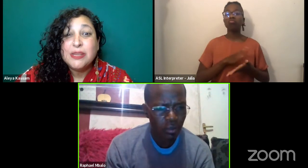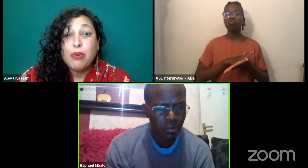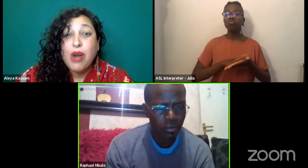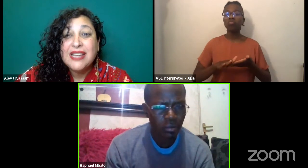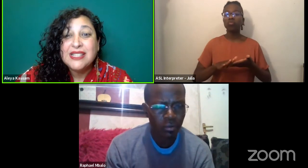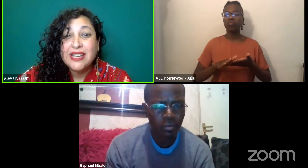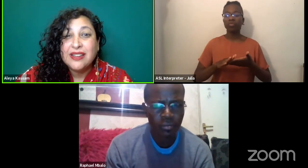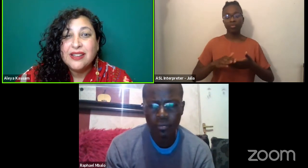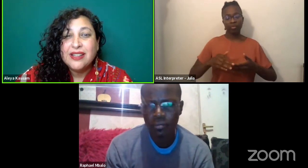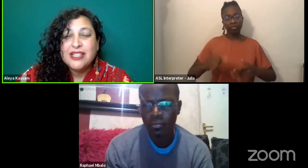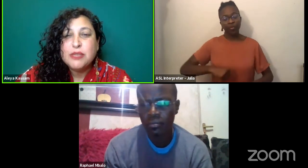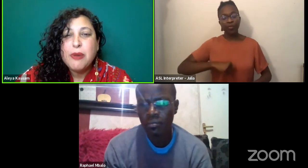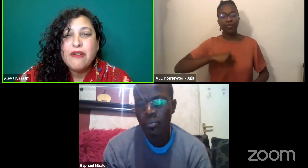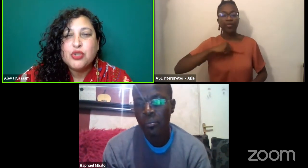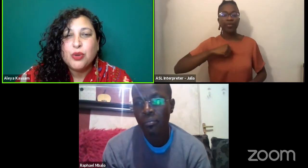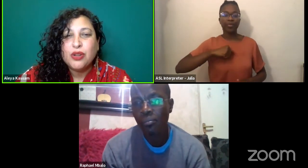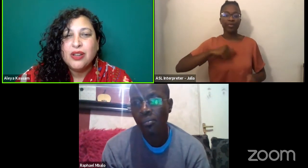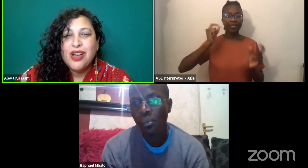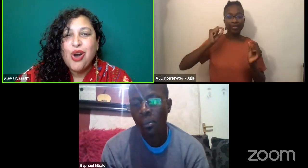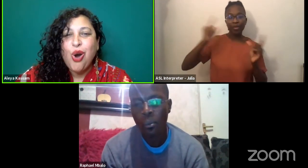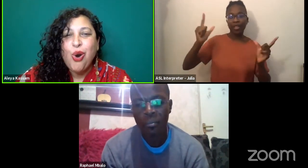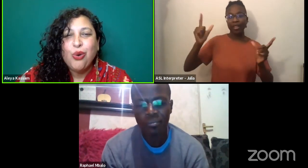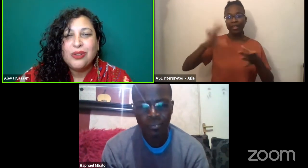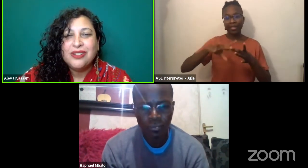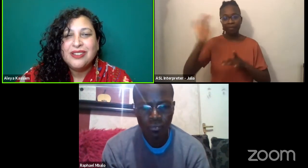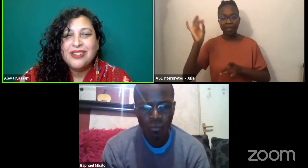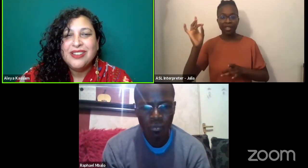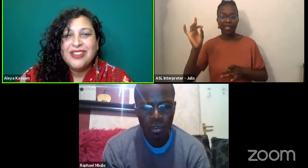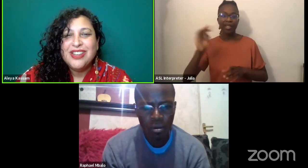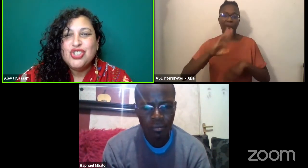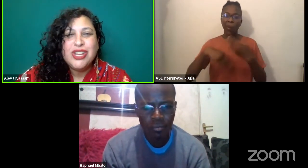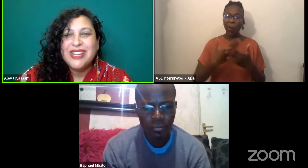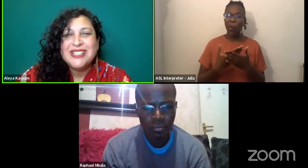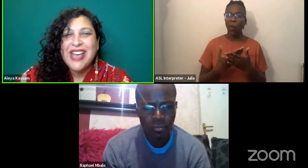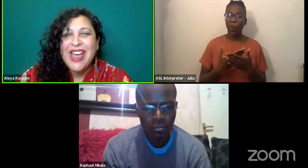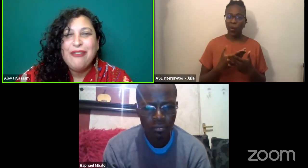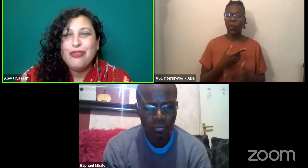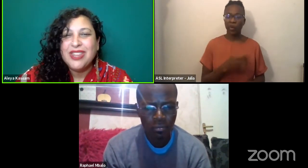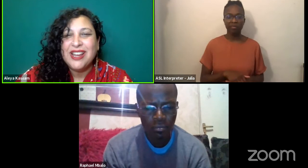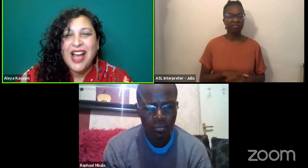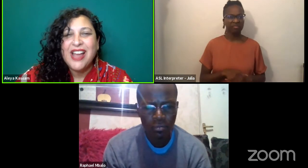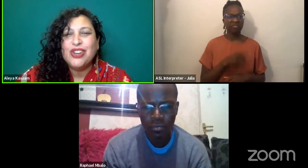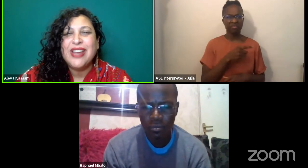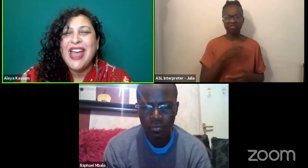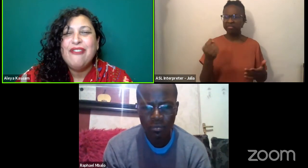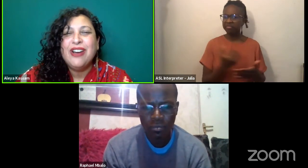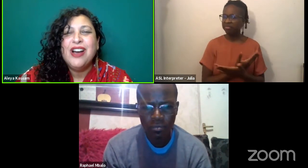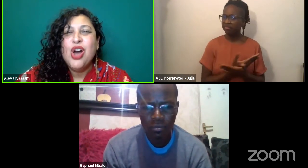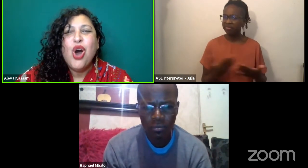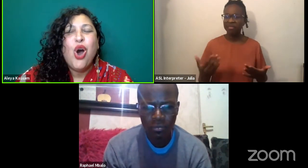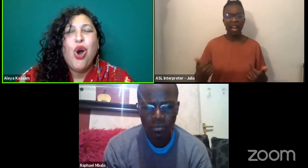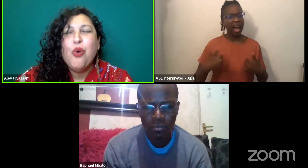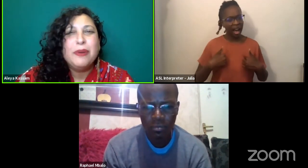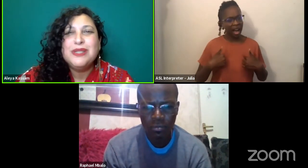surprising, spiritual home. She is everything I could ever hope